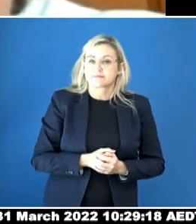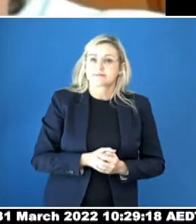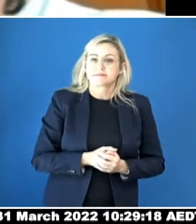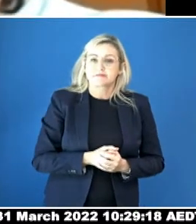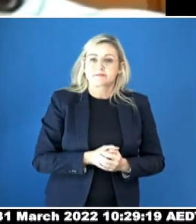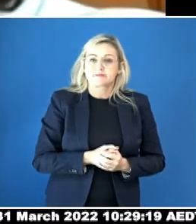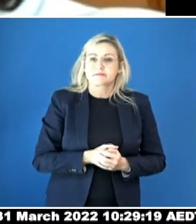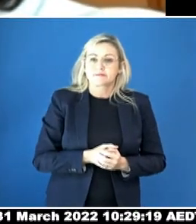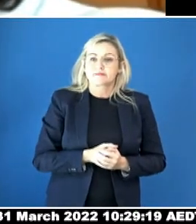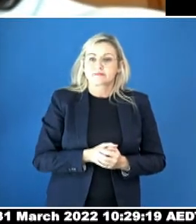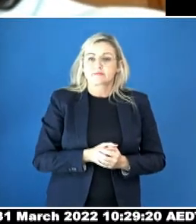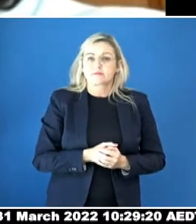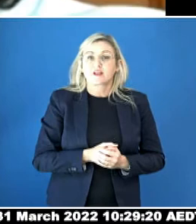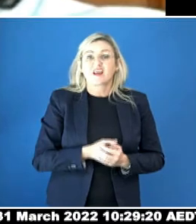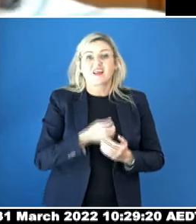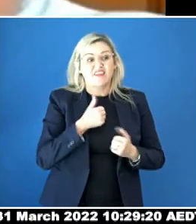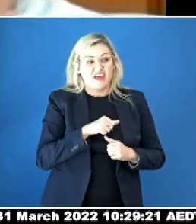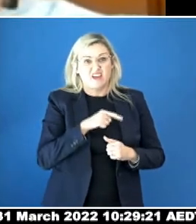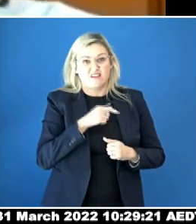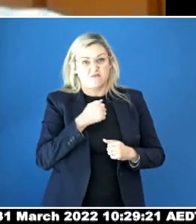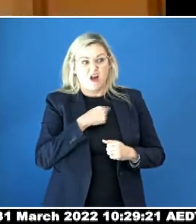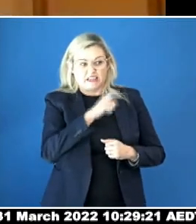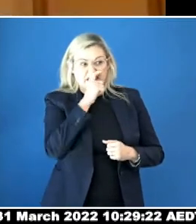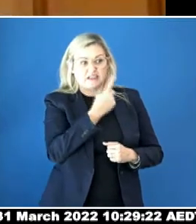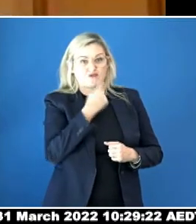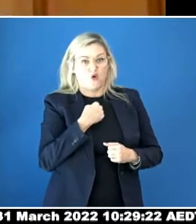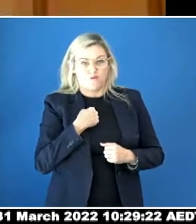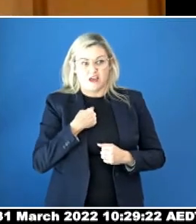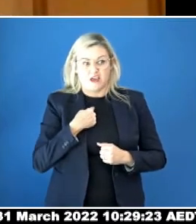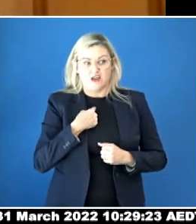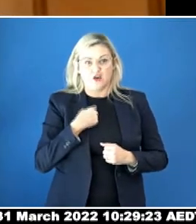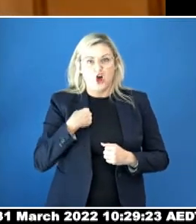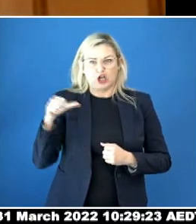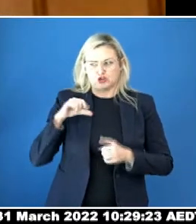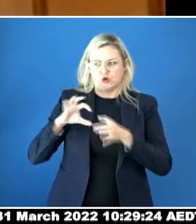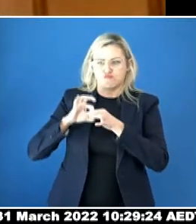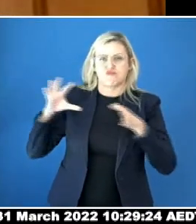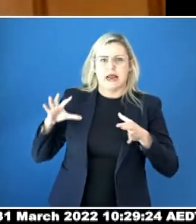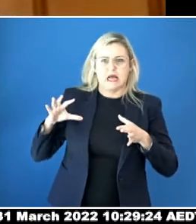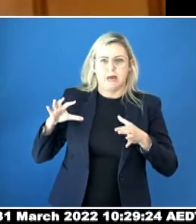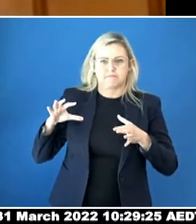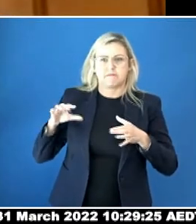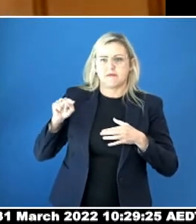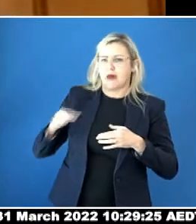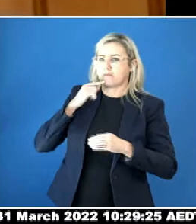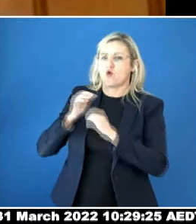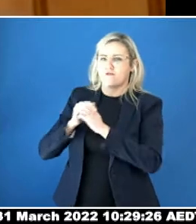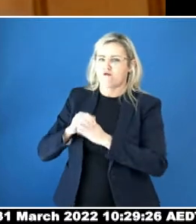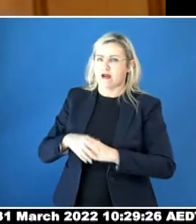When I was - right, and like being so - my sister said, "End this